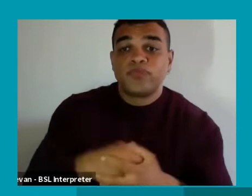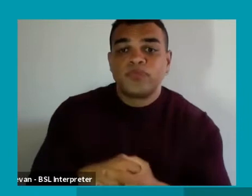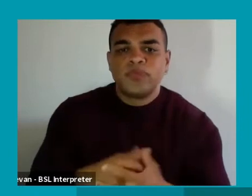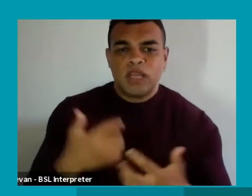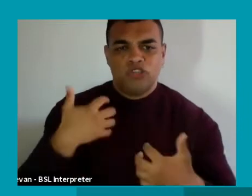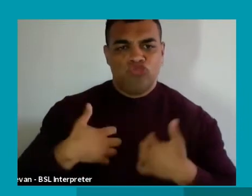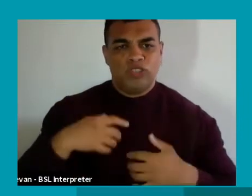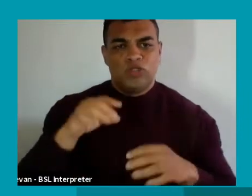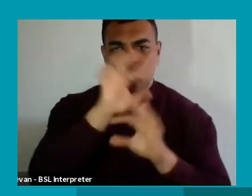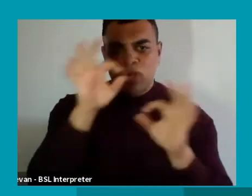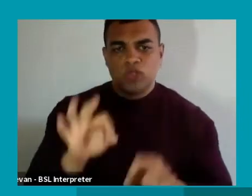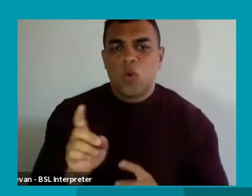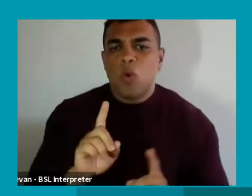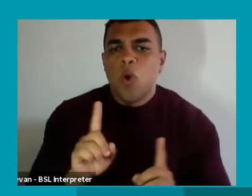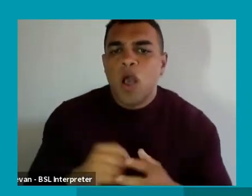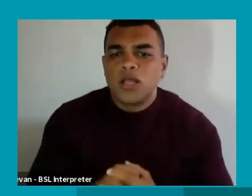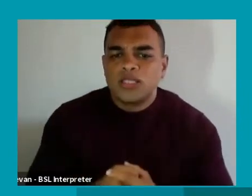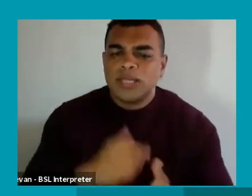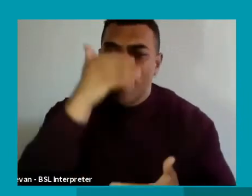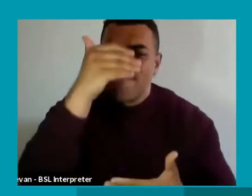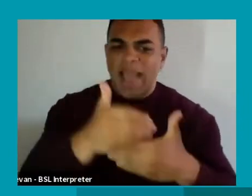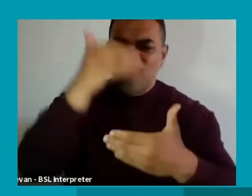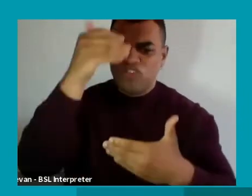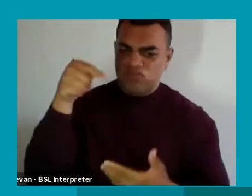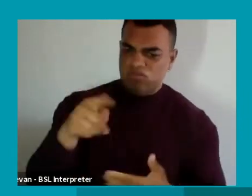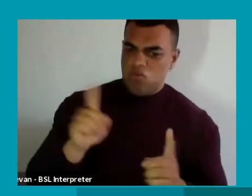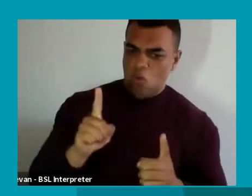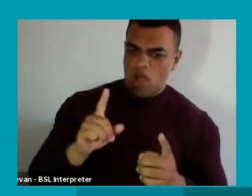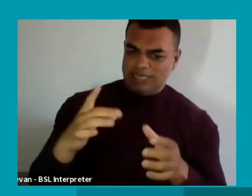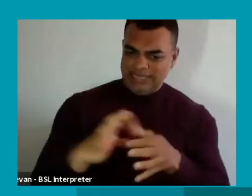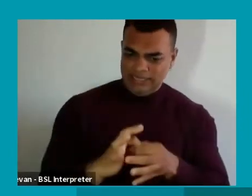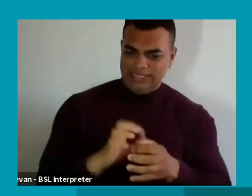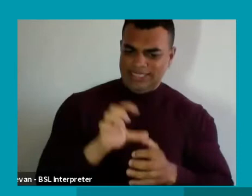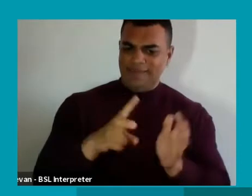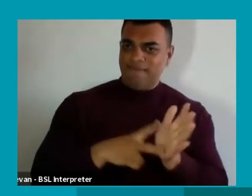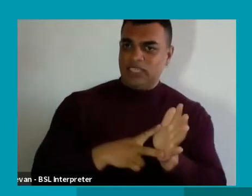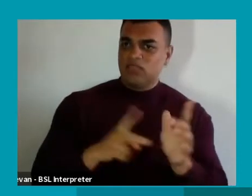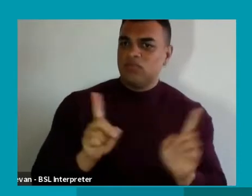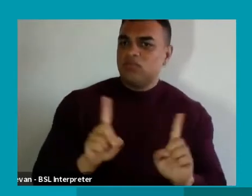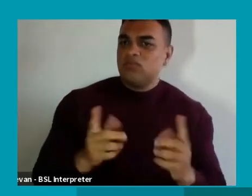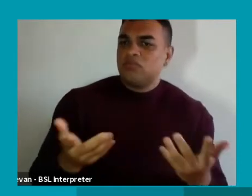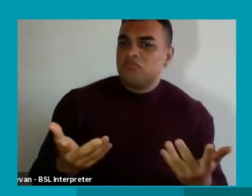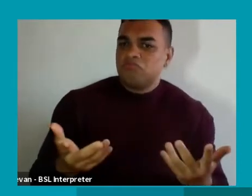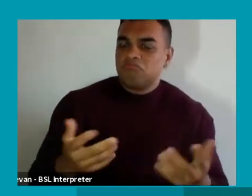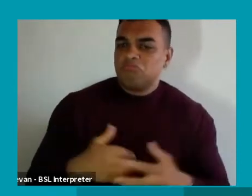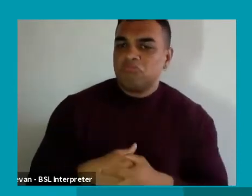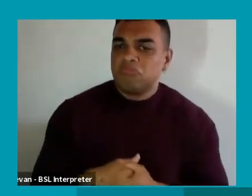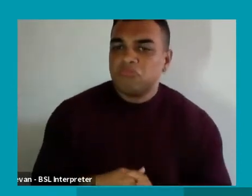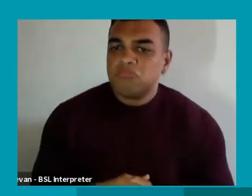when it comes to your CV? So this is their opening poll and we would like Toby if you could open the poll.